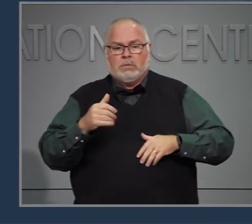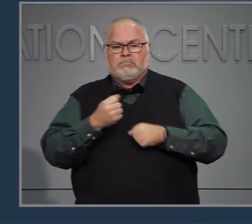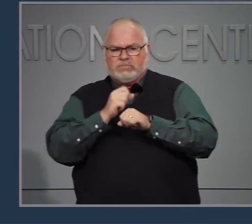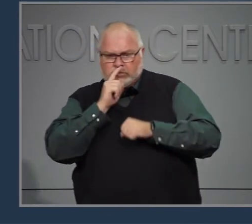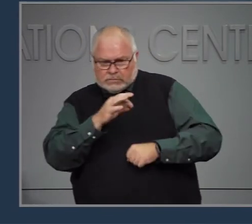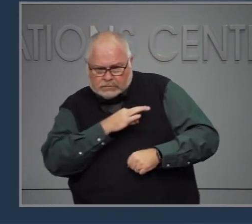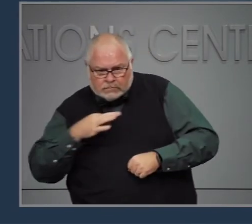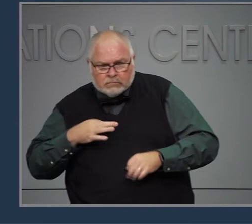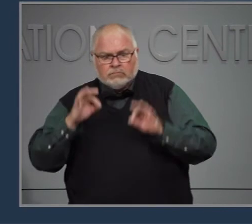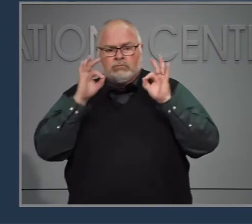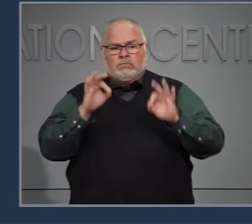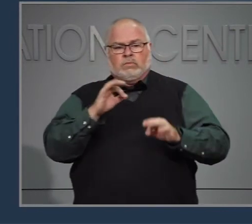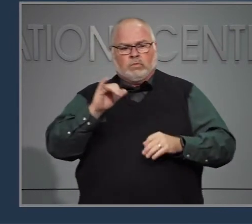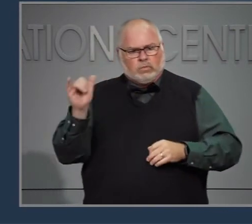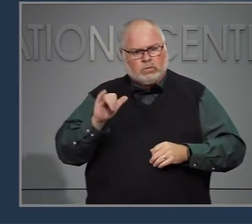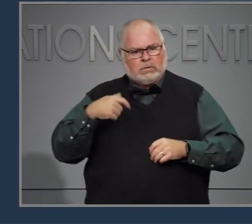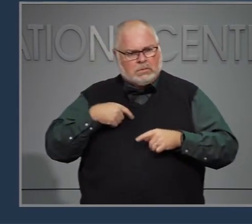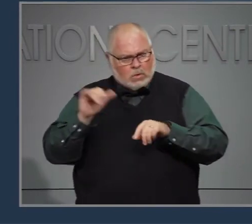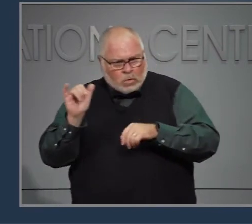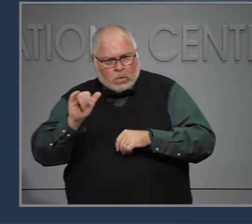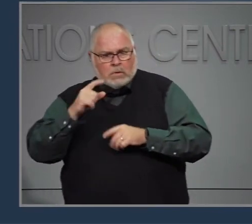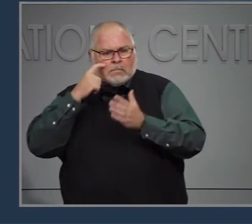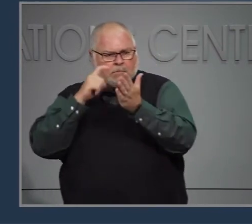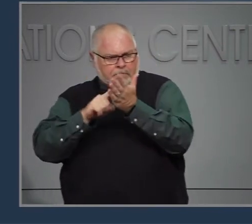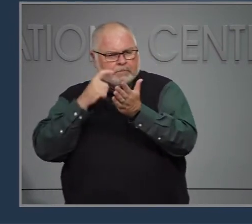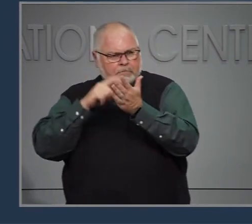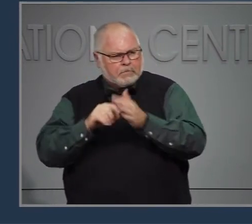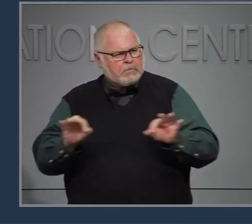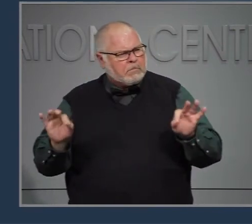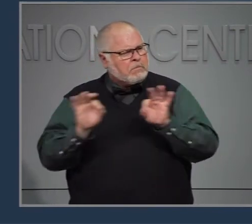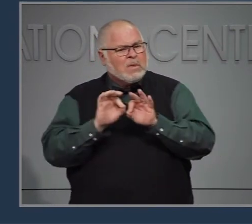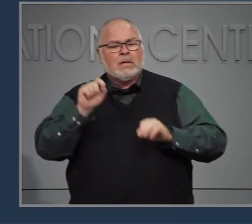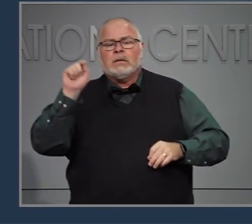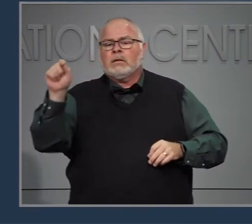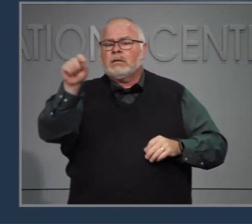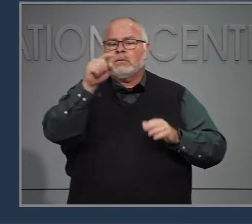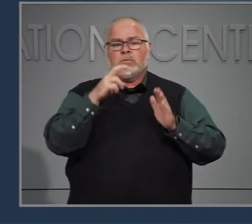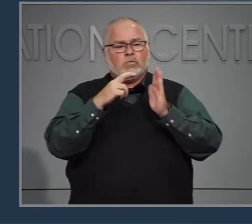WE ALSO RECOGNIZE HOW IMPORTANT IT IS TO MAKE SURE THAT GUIDELINES ARE BEING REFLECTED